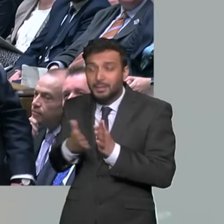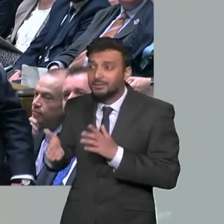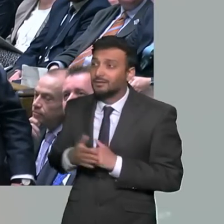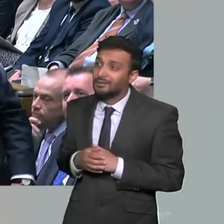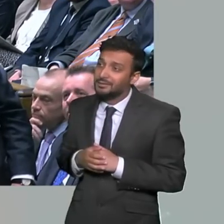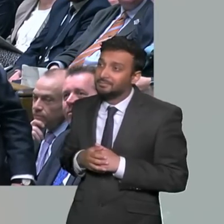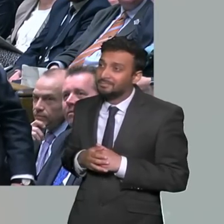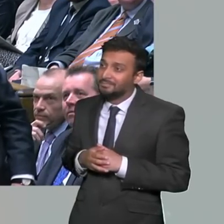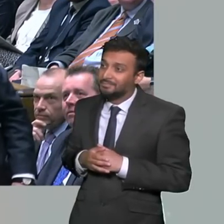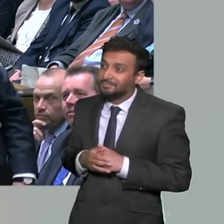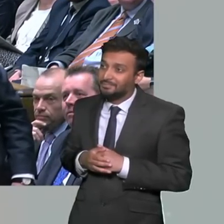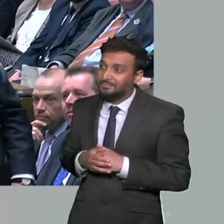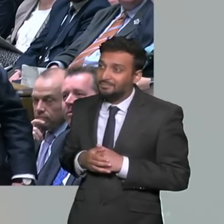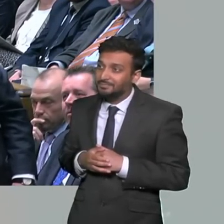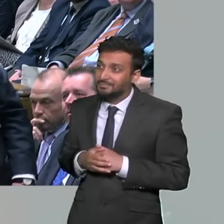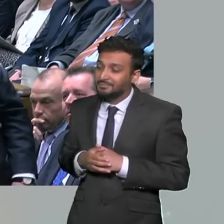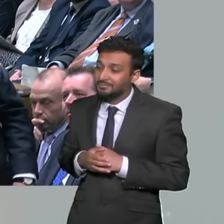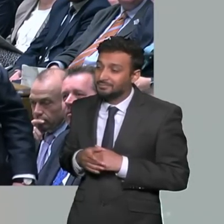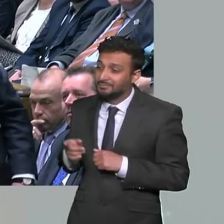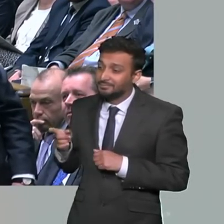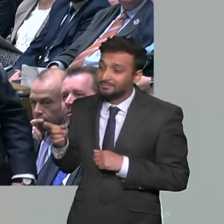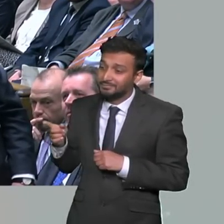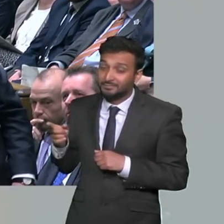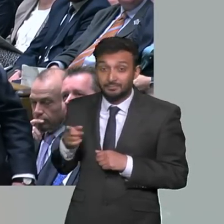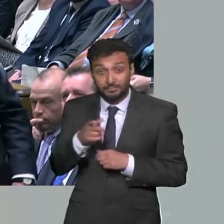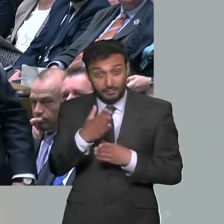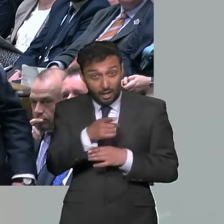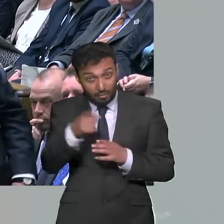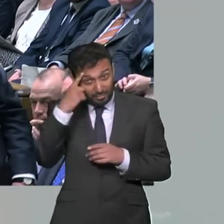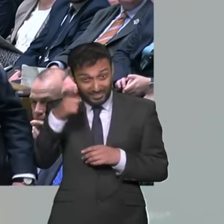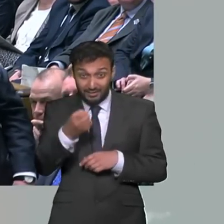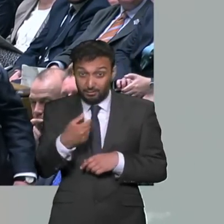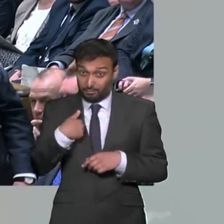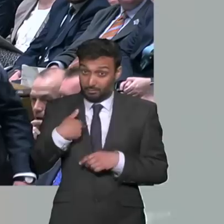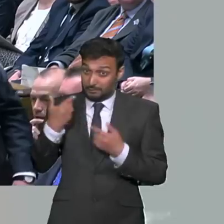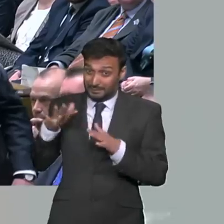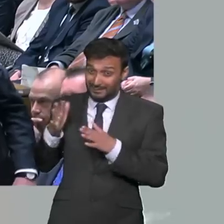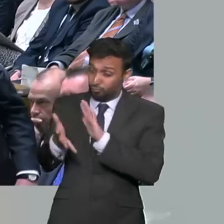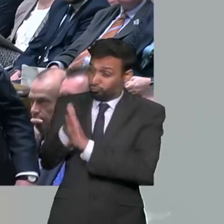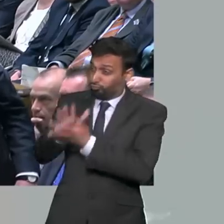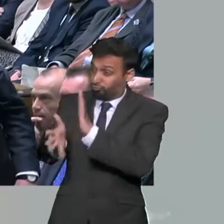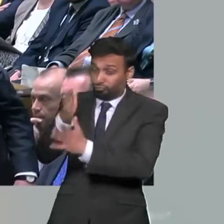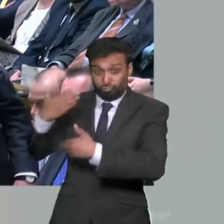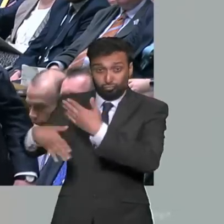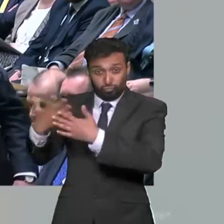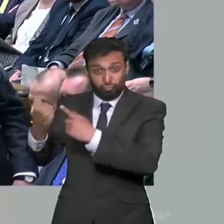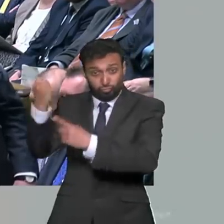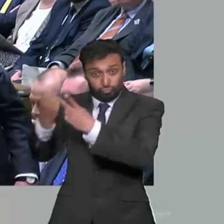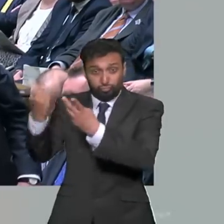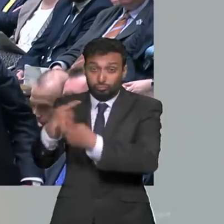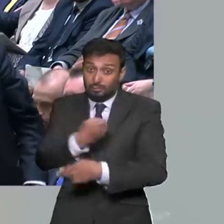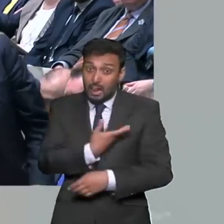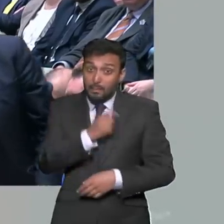think for a second that the Labour party would have done that when eight of the shadow Front